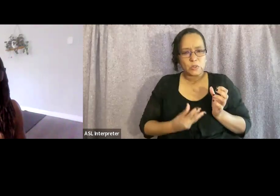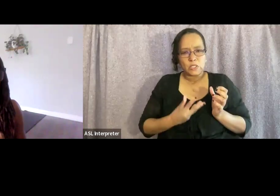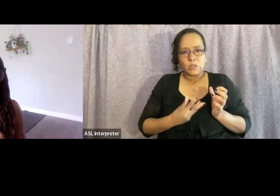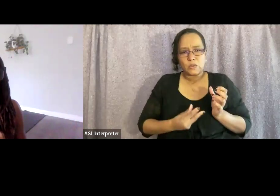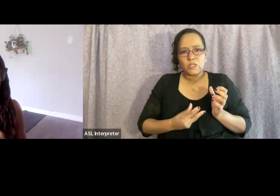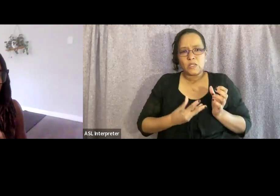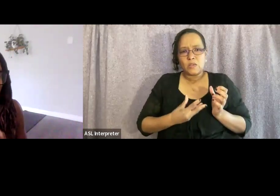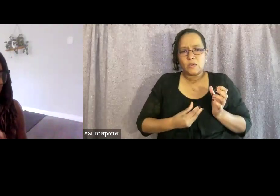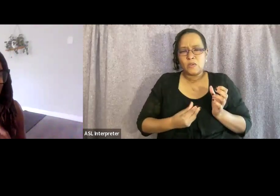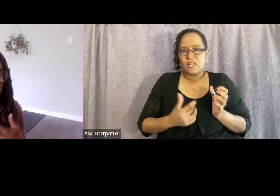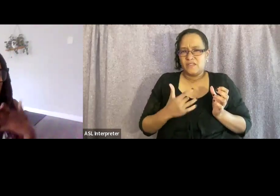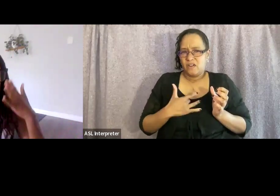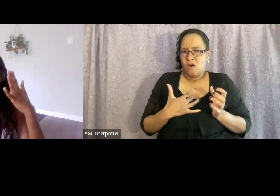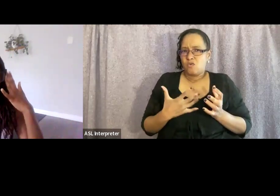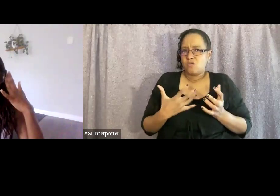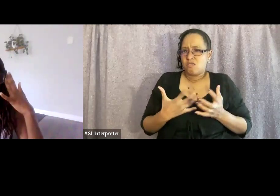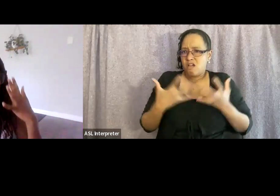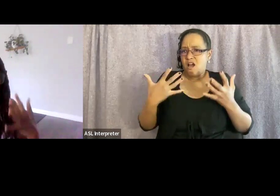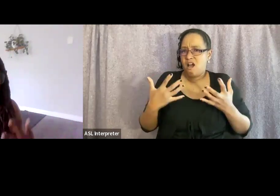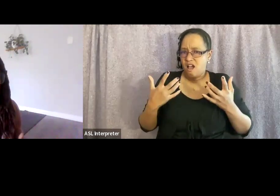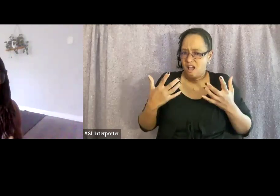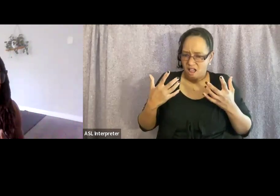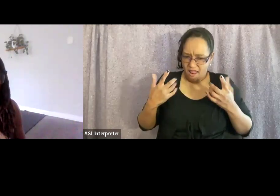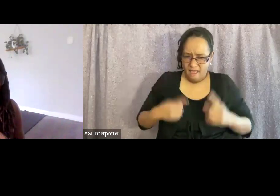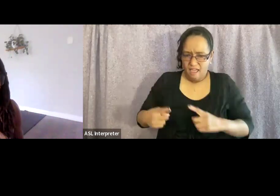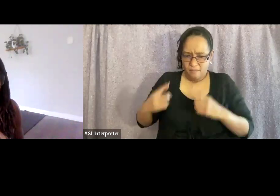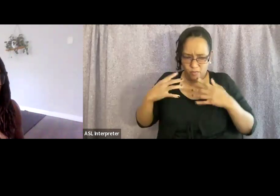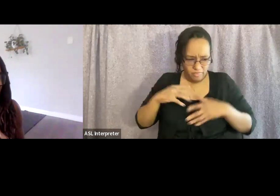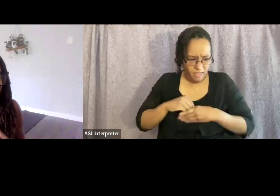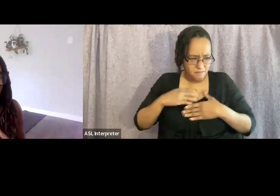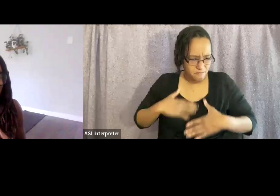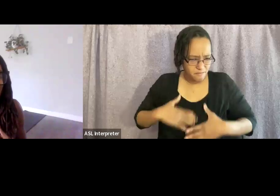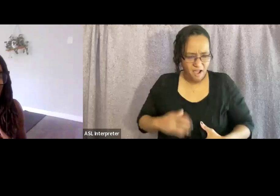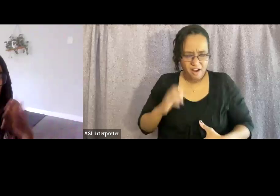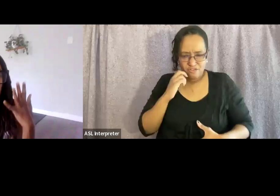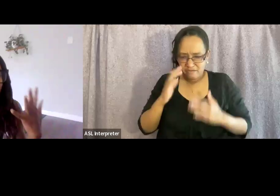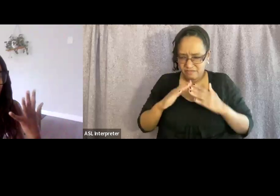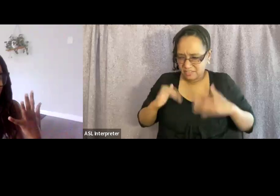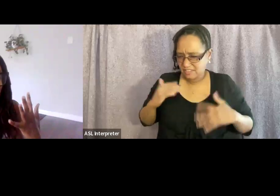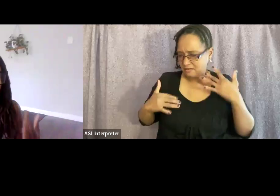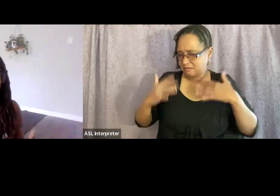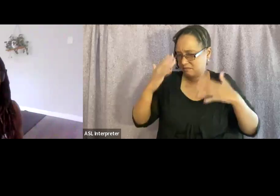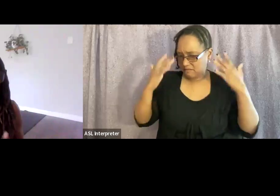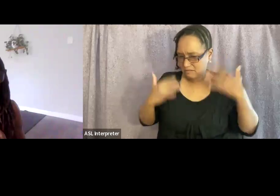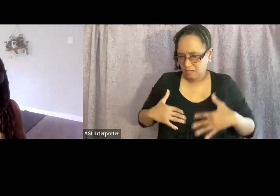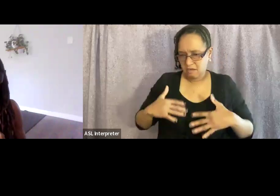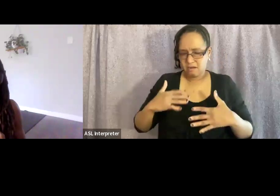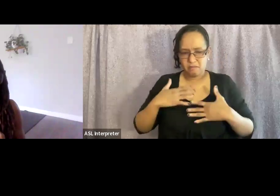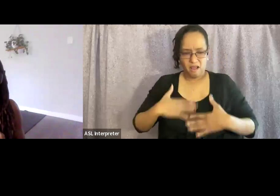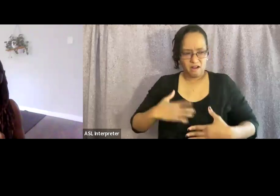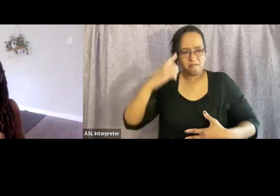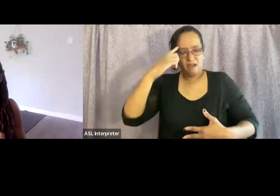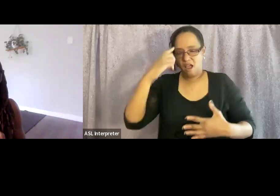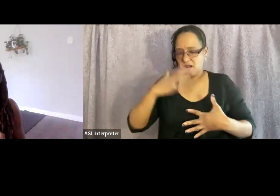A lot happening in my nervous system, in my body, in my mind, and with my breath.